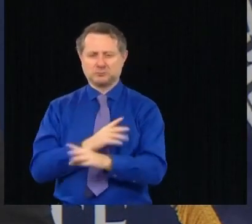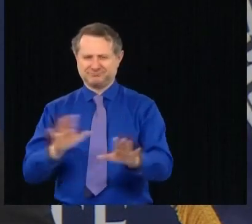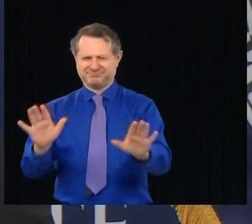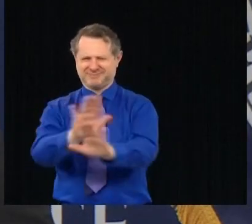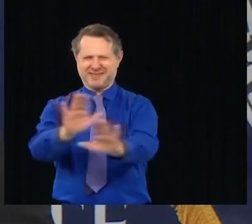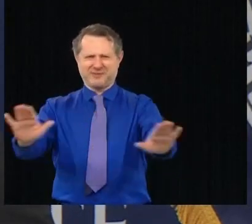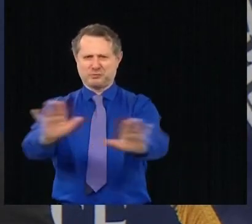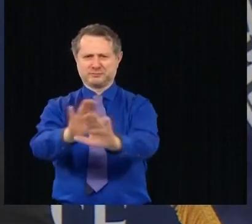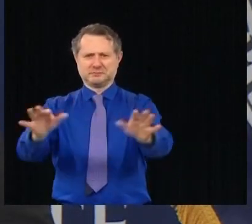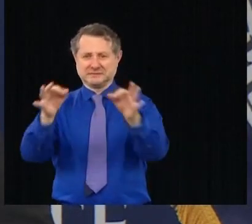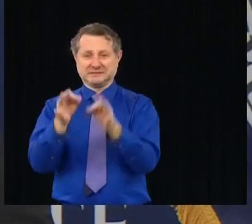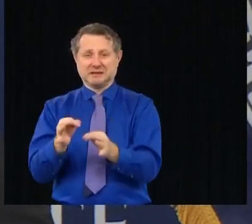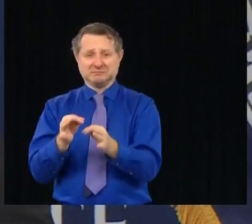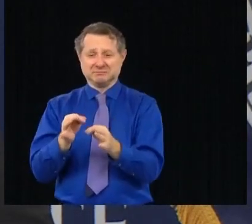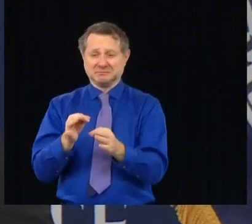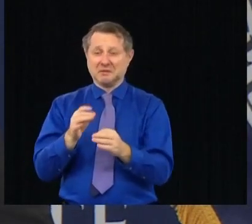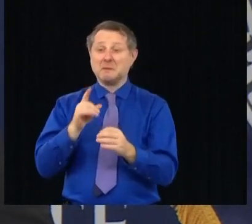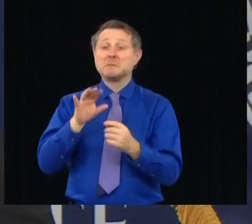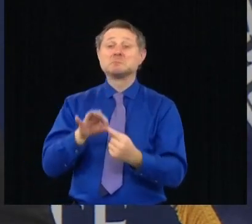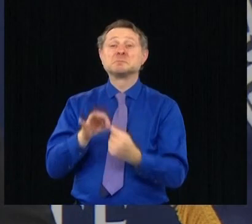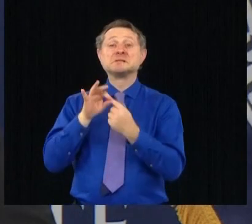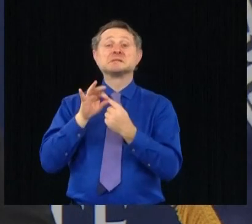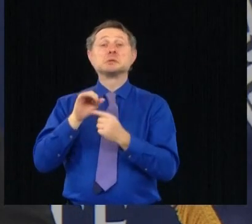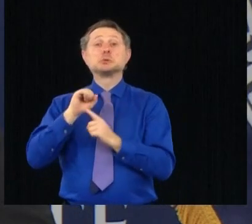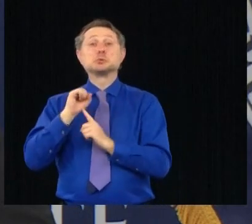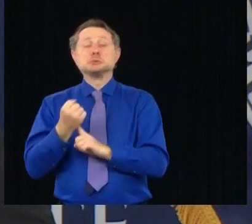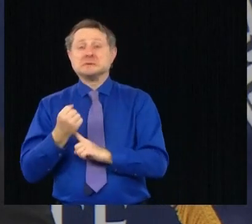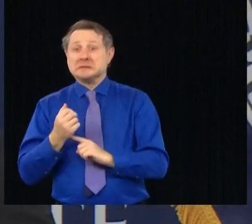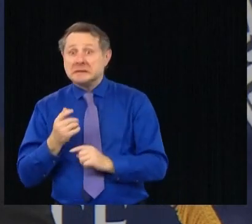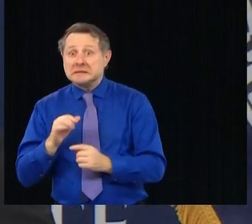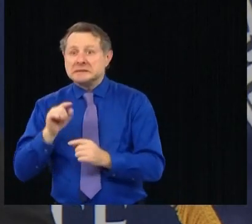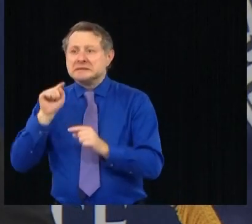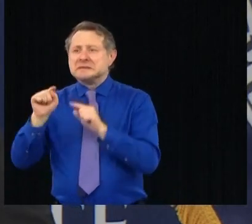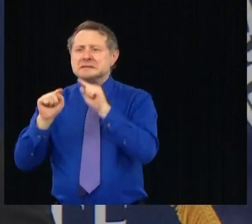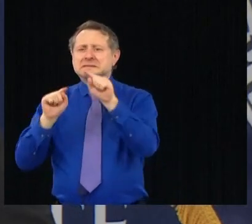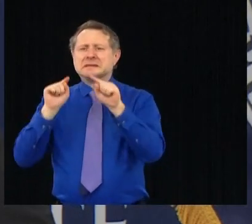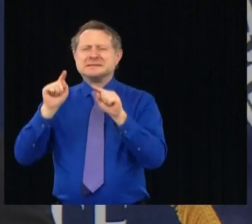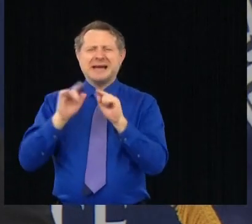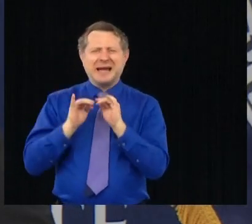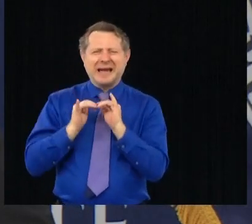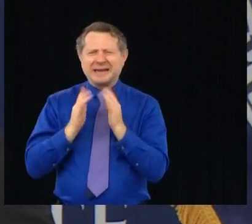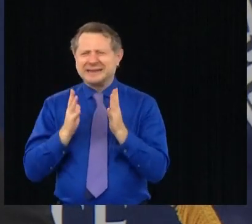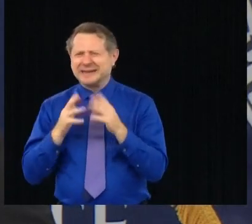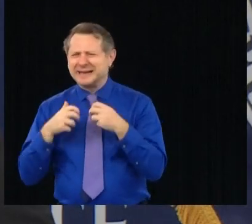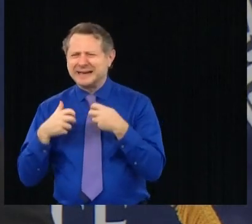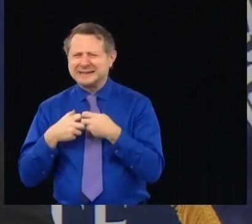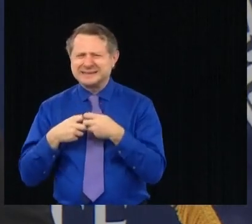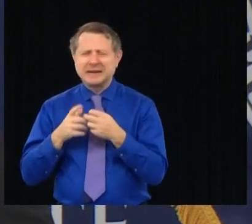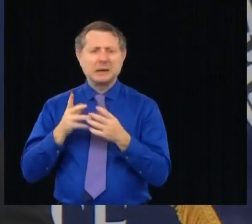THIS IS HOW MY BUSINESS WORKS,